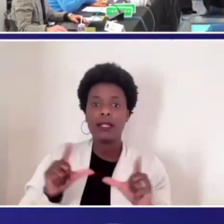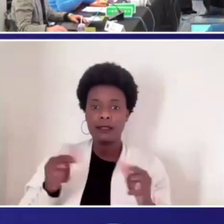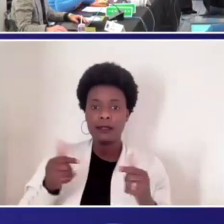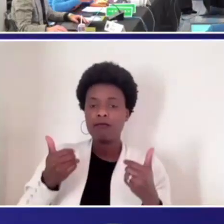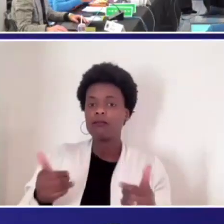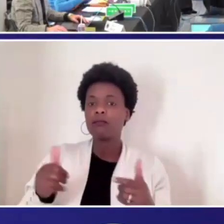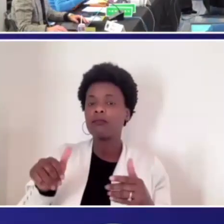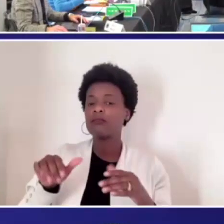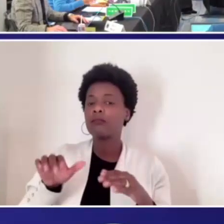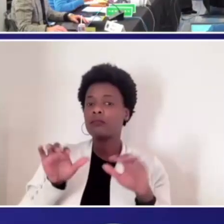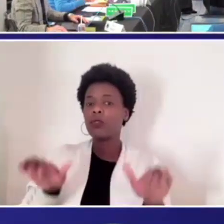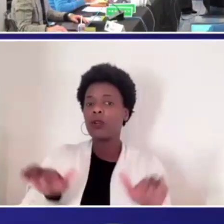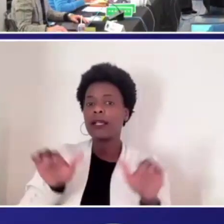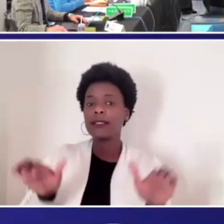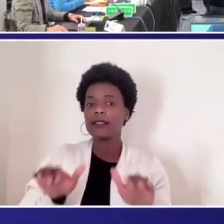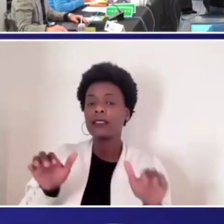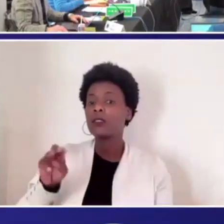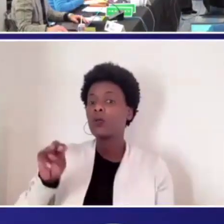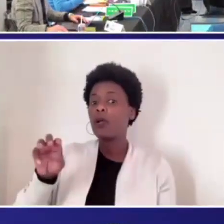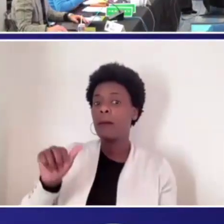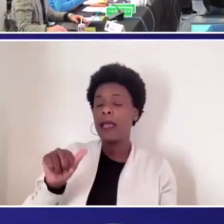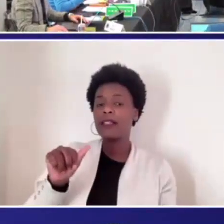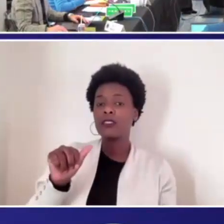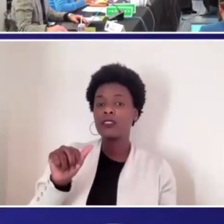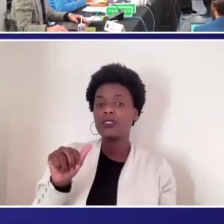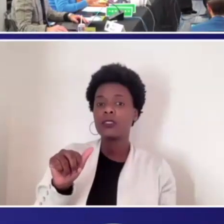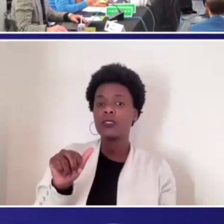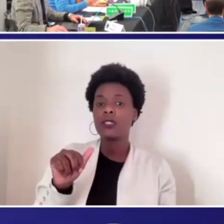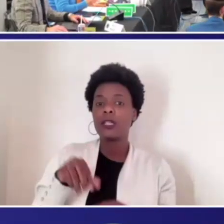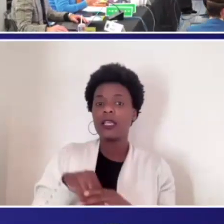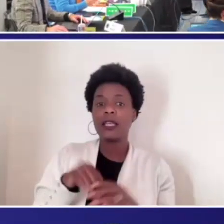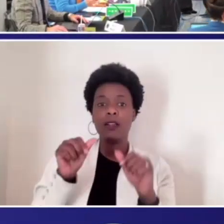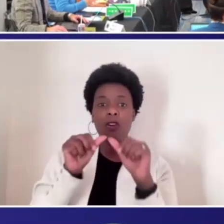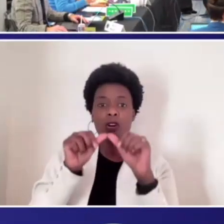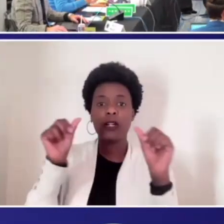So a master's of licensure -- I'm sorry, a master's in architecture to me